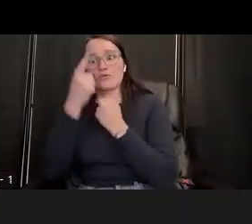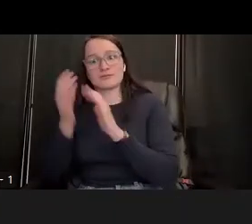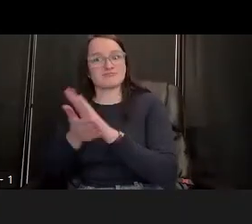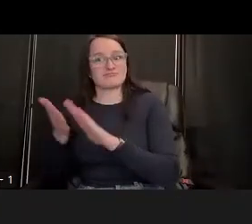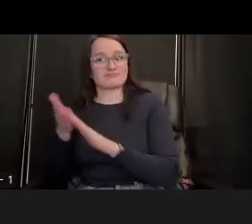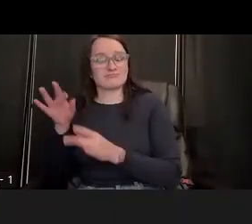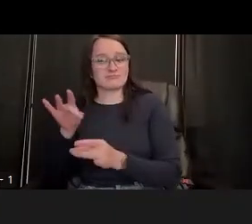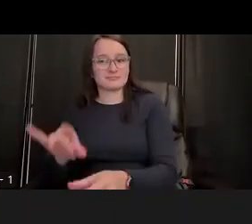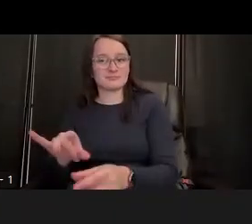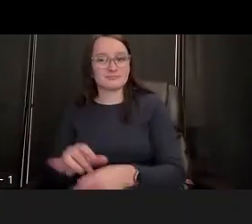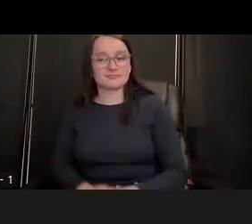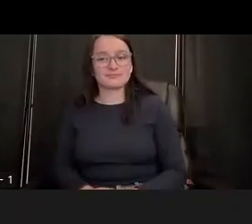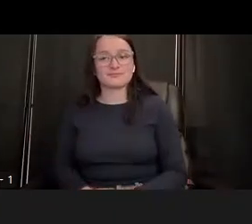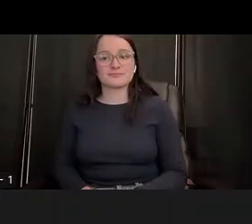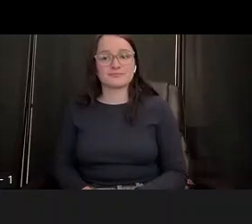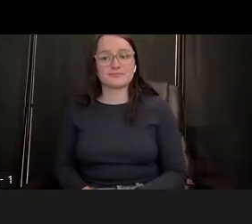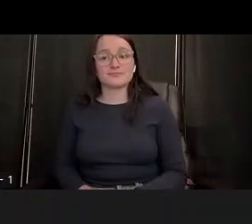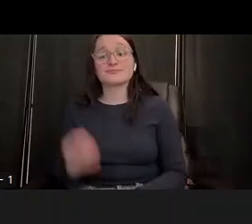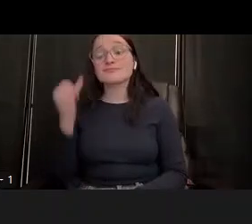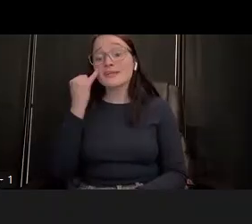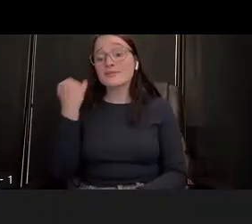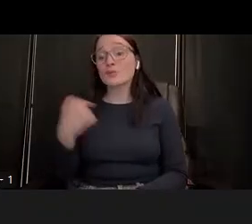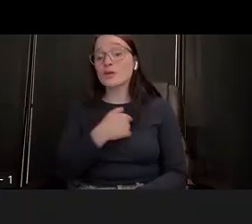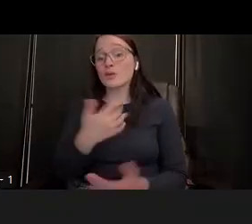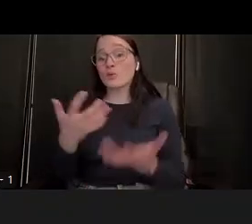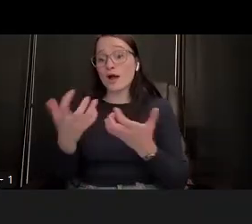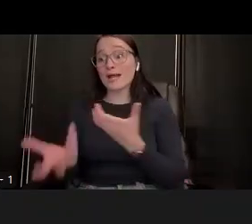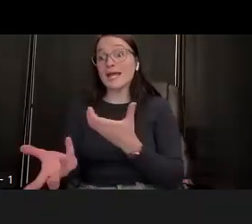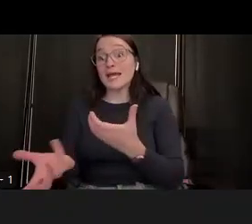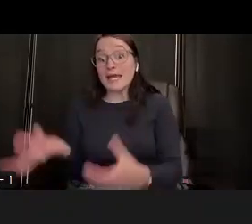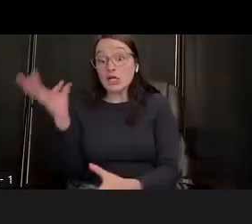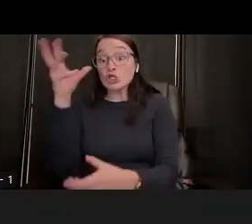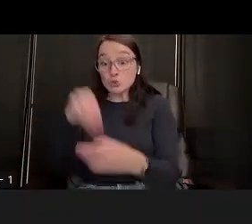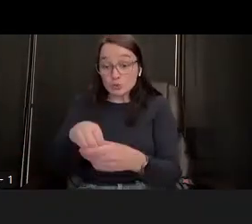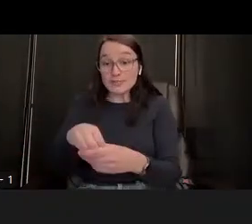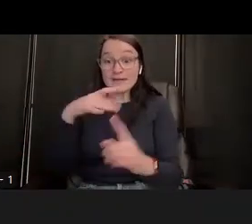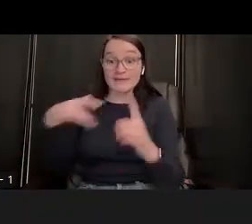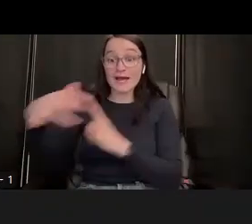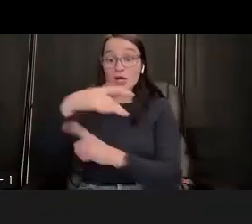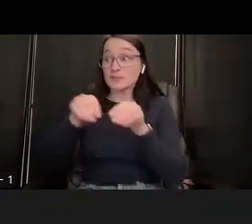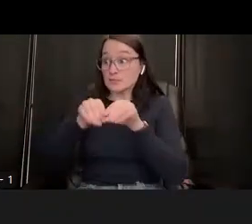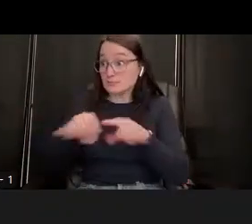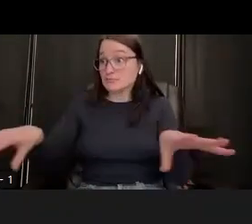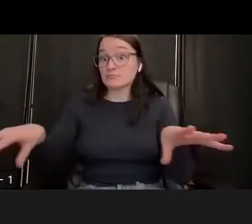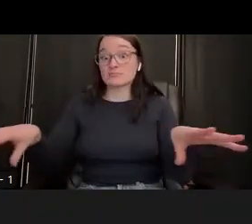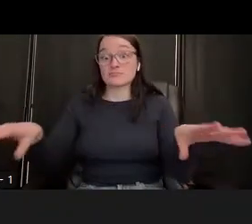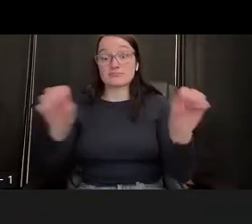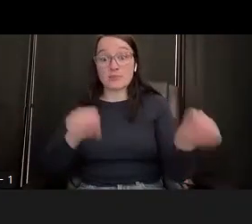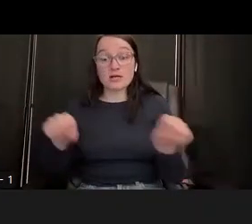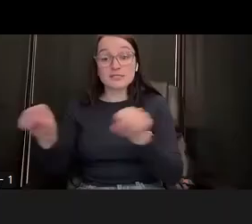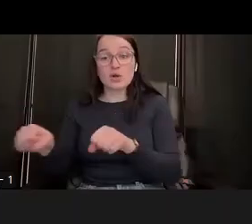um inclusive environments to scale um we cannot design support only around people. We must design